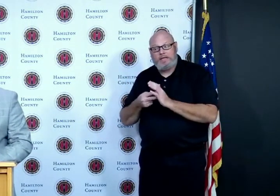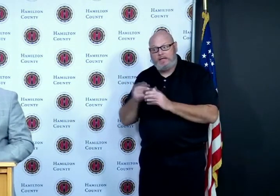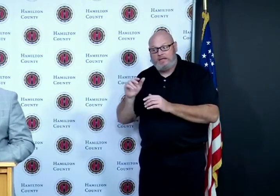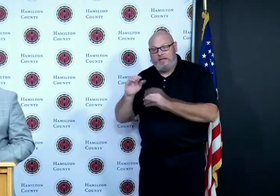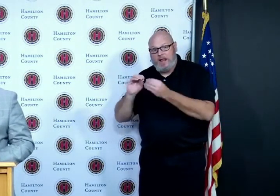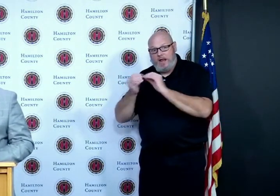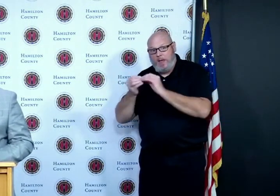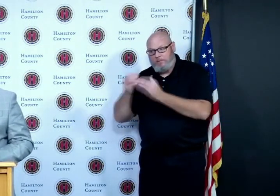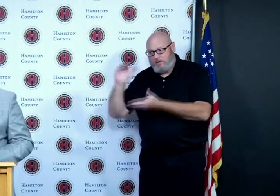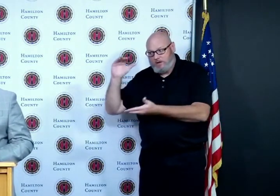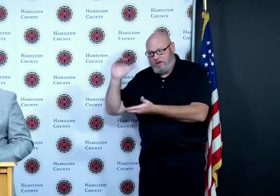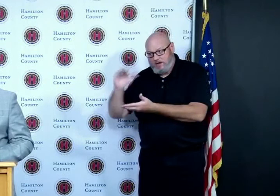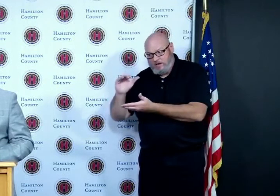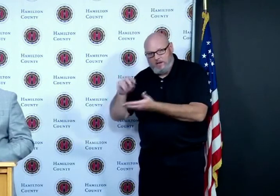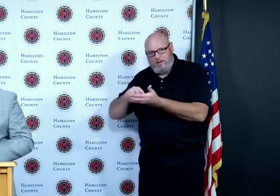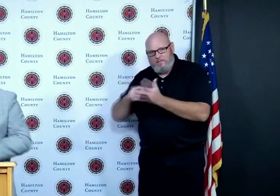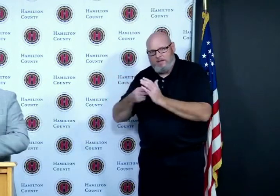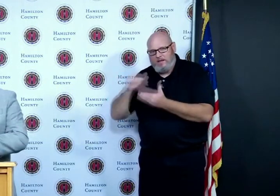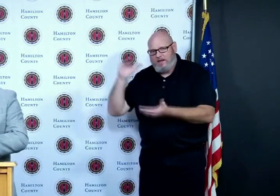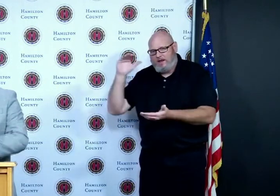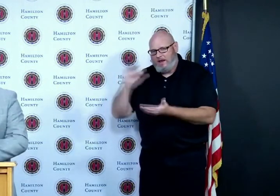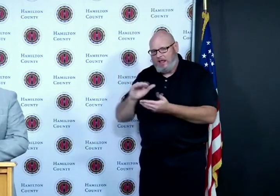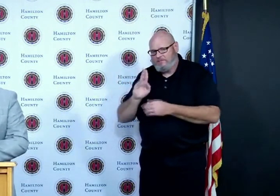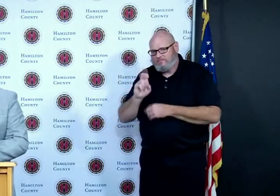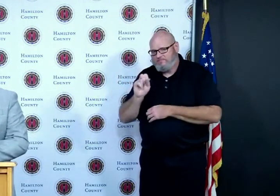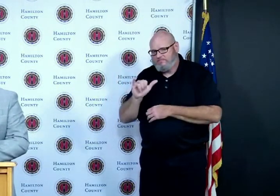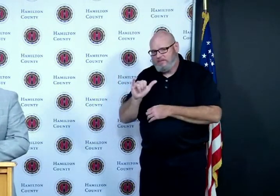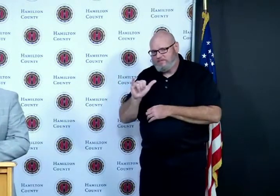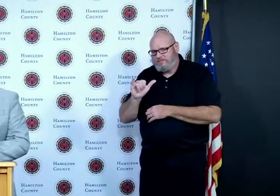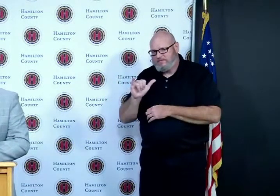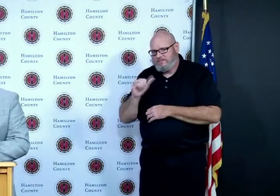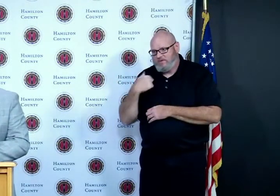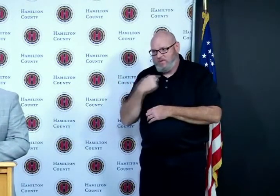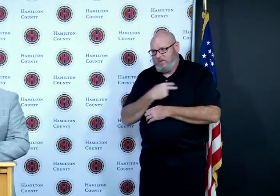from one of our our clinic appointments so what we're using our contact tracers now for